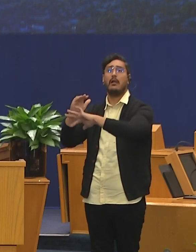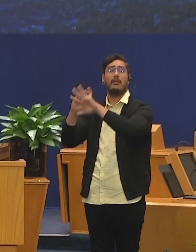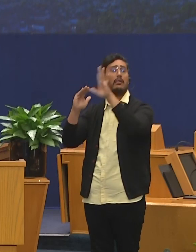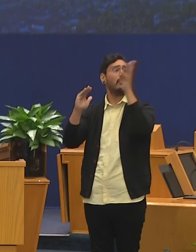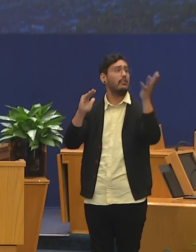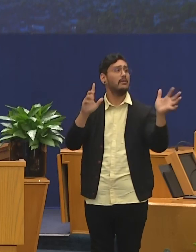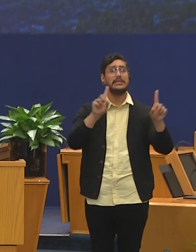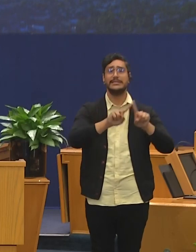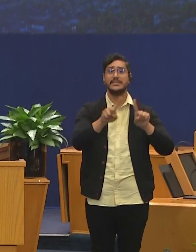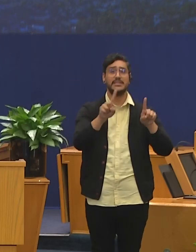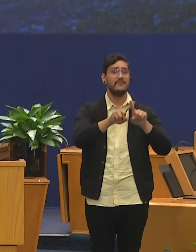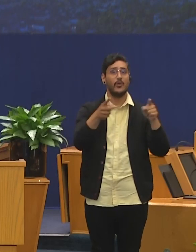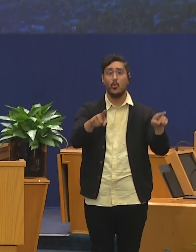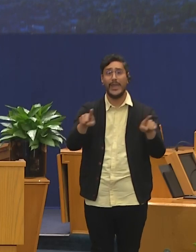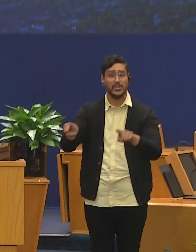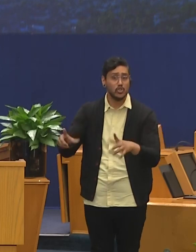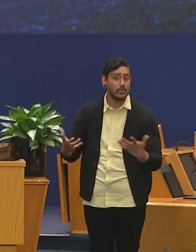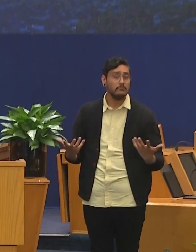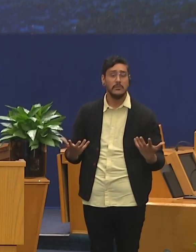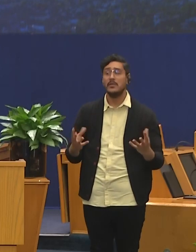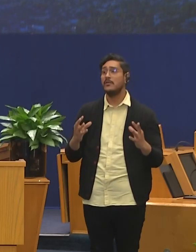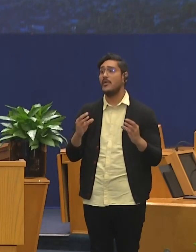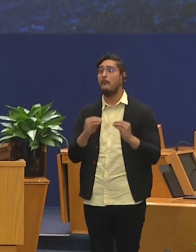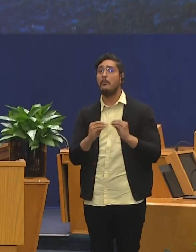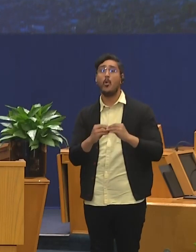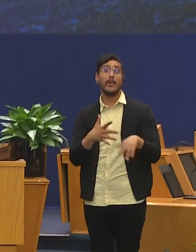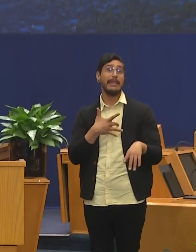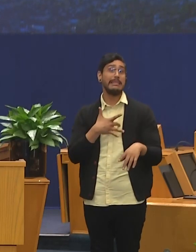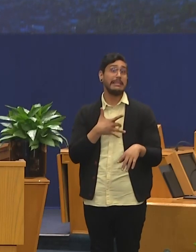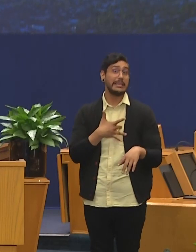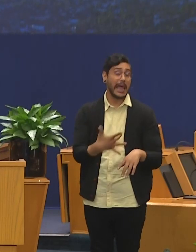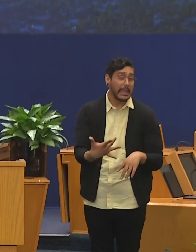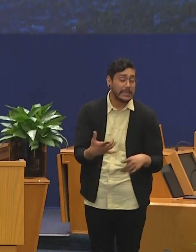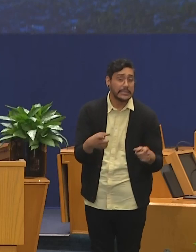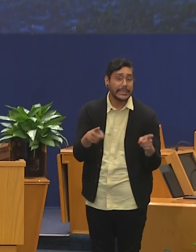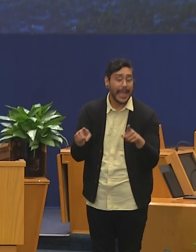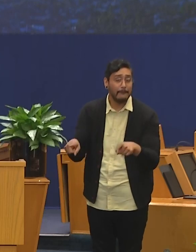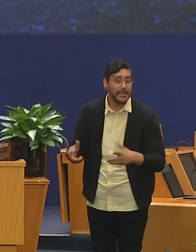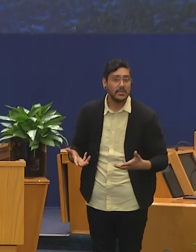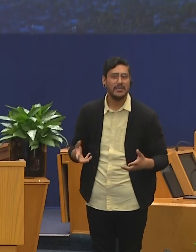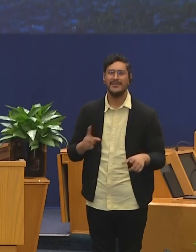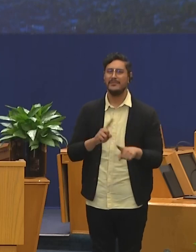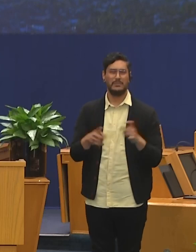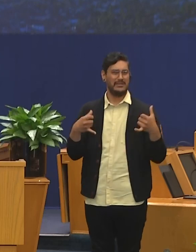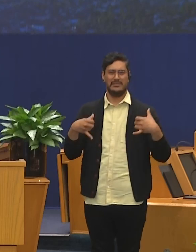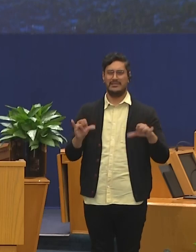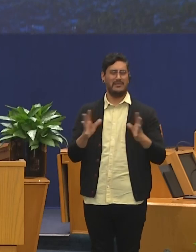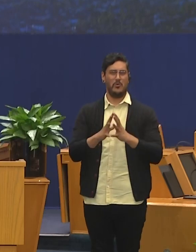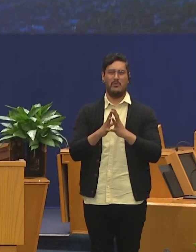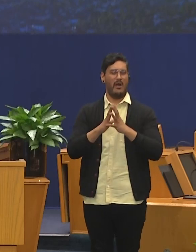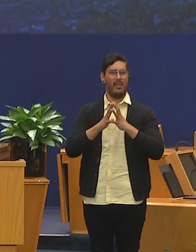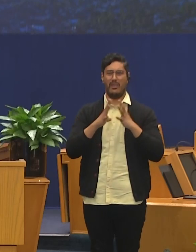THEY CAN PROJECT AROUND A MOST LIKELY OR A MOST POSSIBLE SCENARIO.